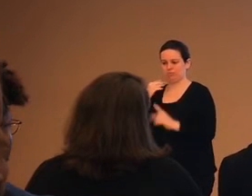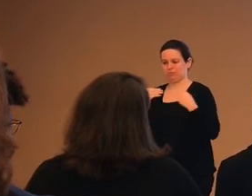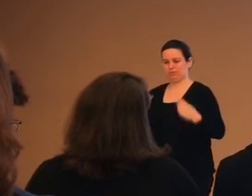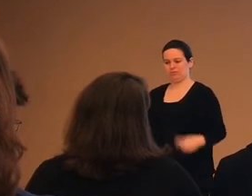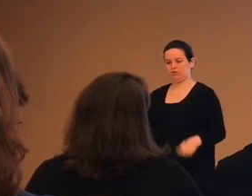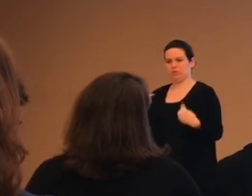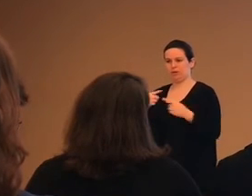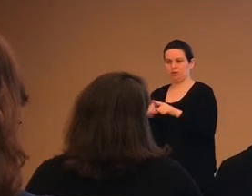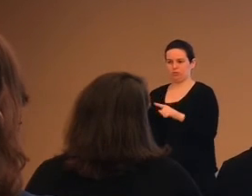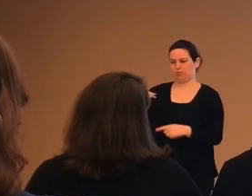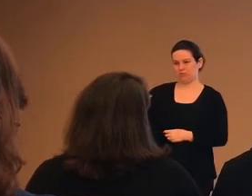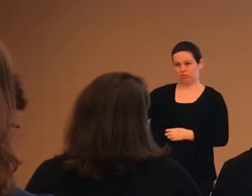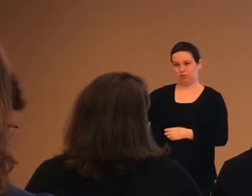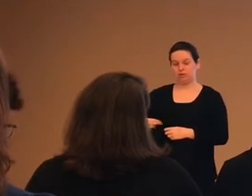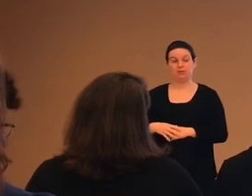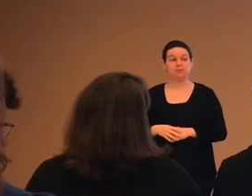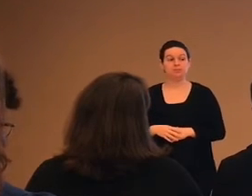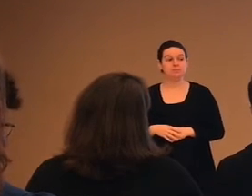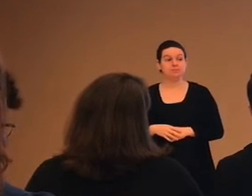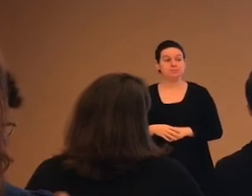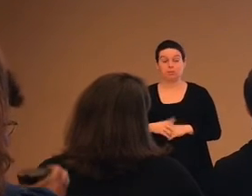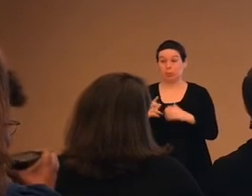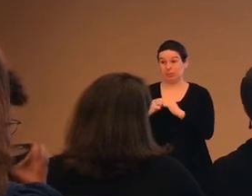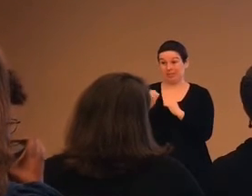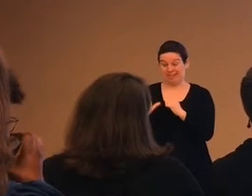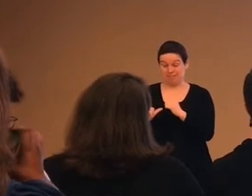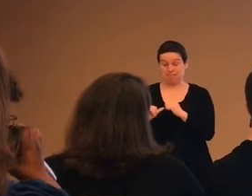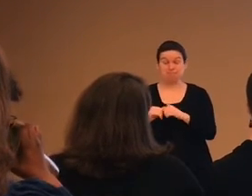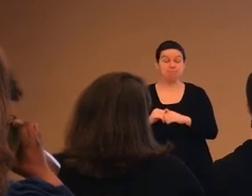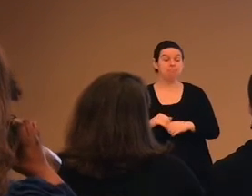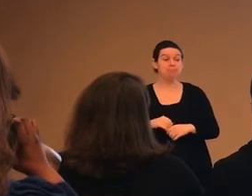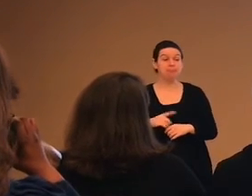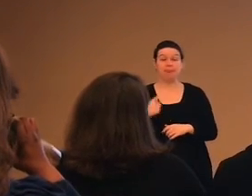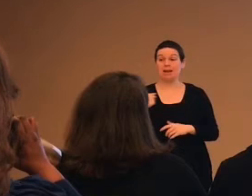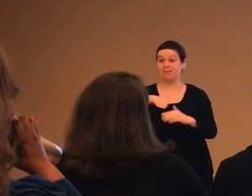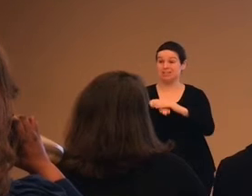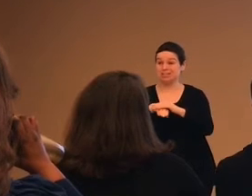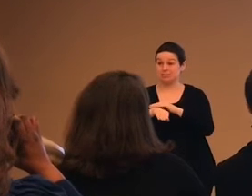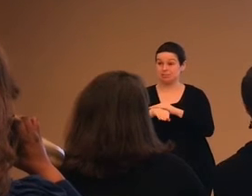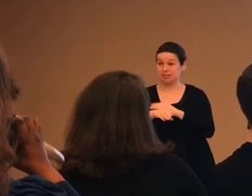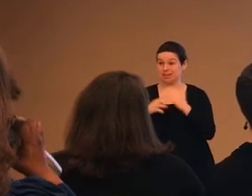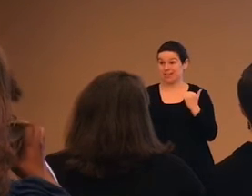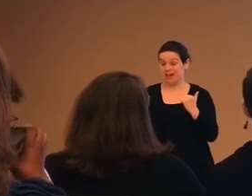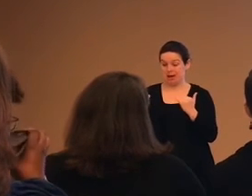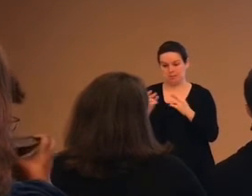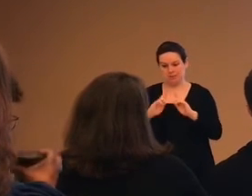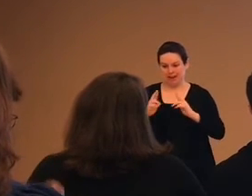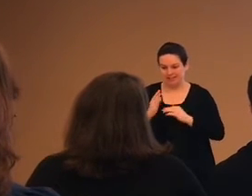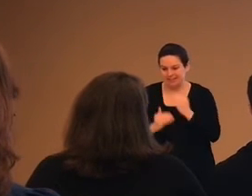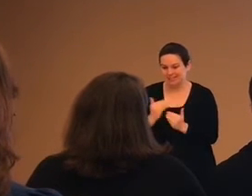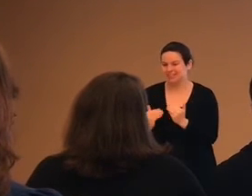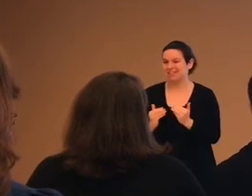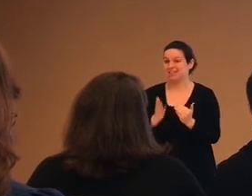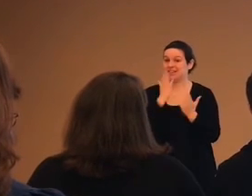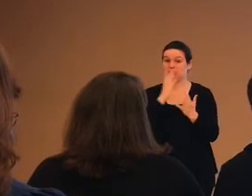So with that in mind we have accessibility at the forefront Thanks to all of our